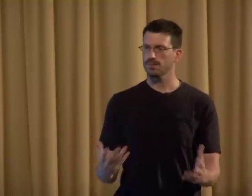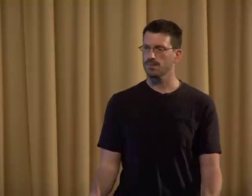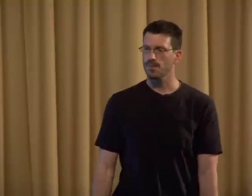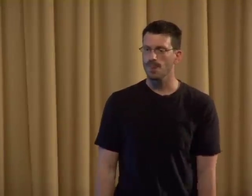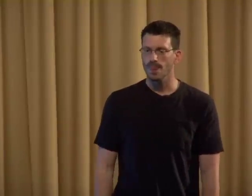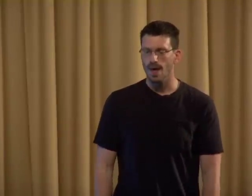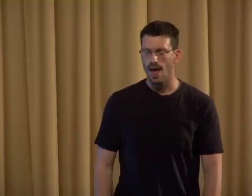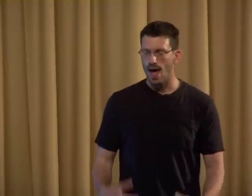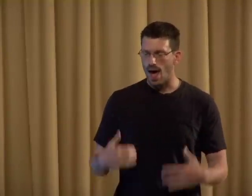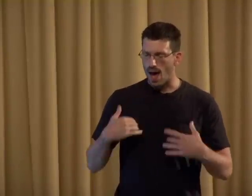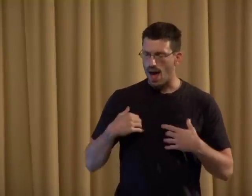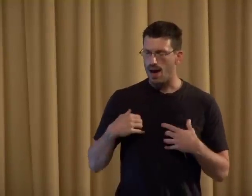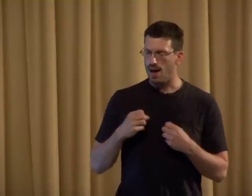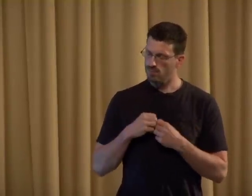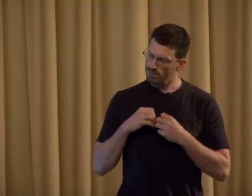And I've made many mistakes. I've taken sides. I've judged other people, judged their beliefs, forgetting that in everyone, underneath everything is the desire to connect.